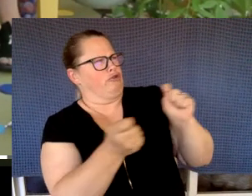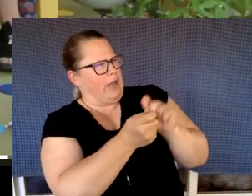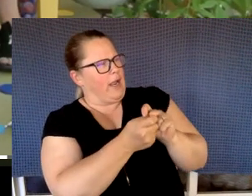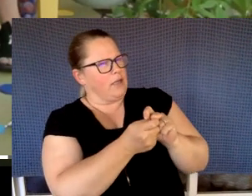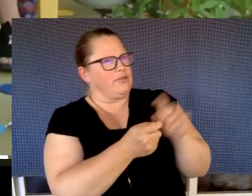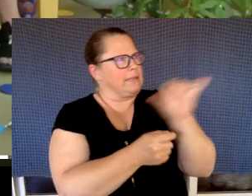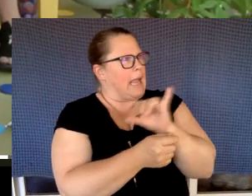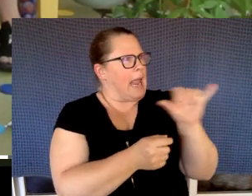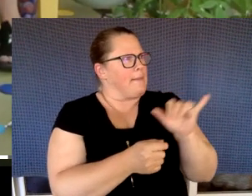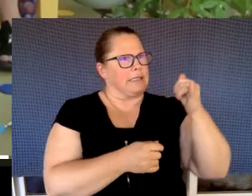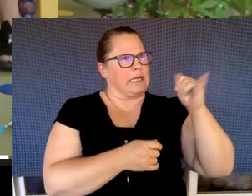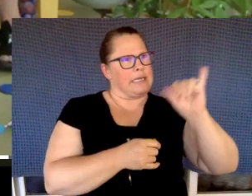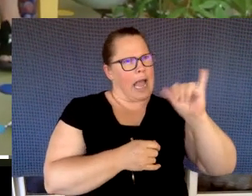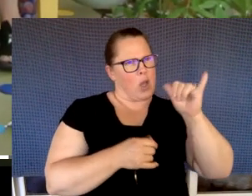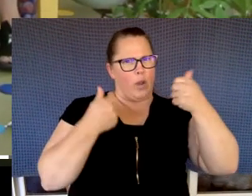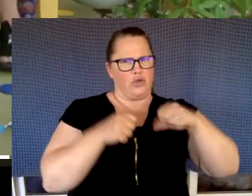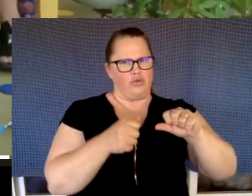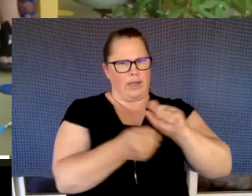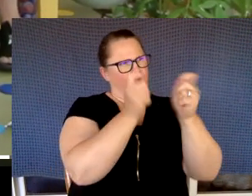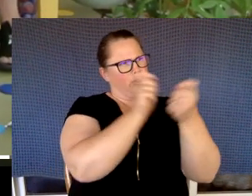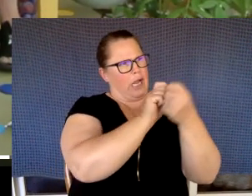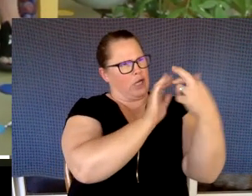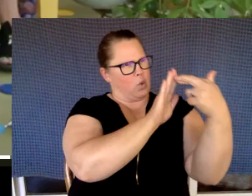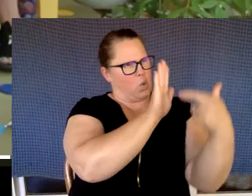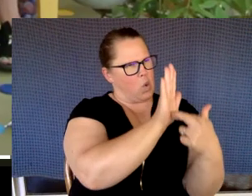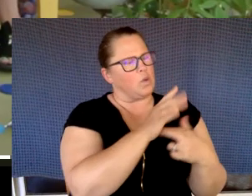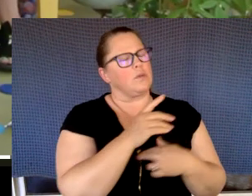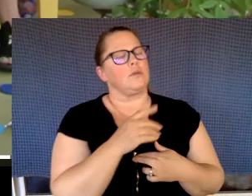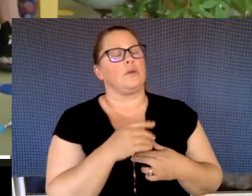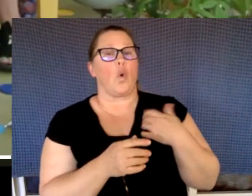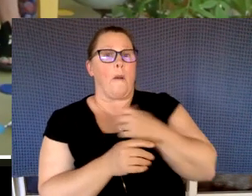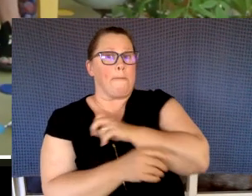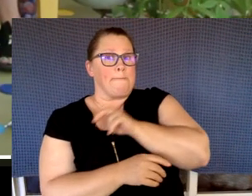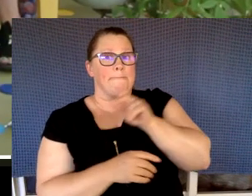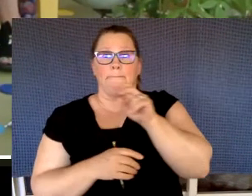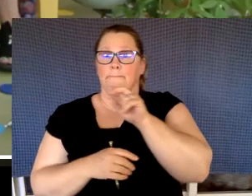all along. So when she went back to her country of Japan